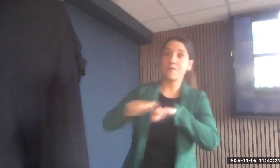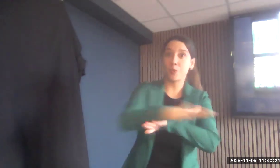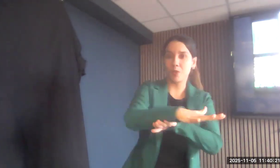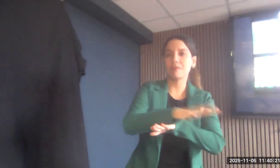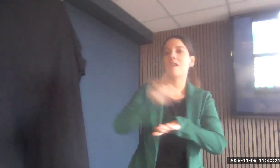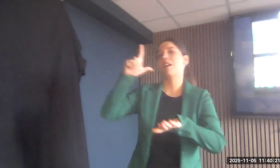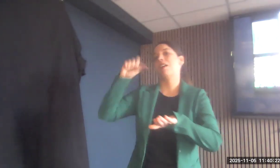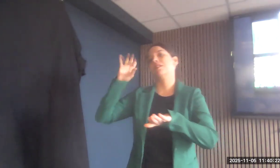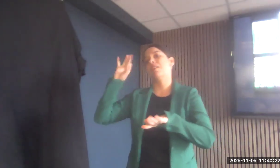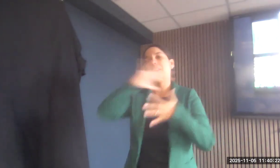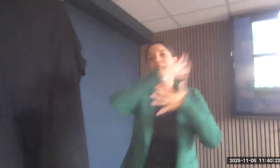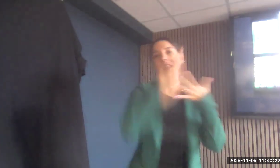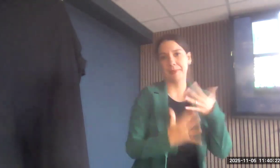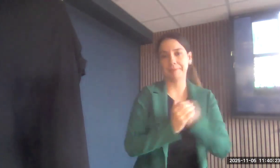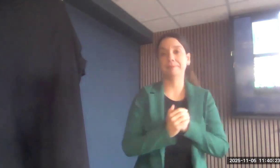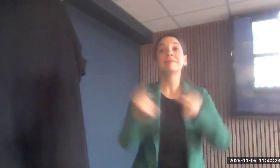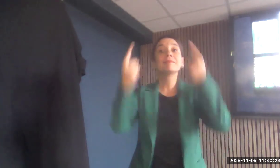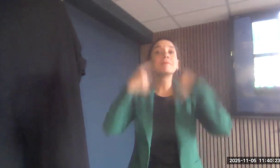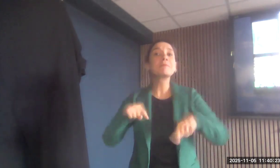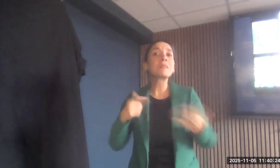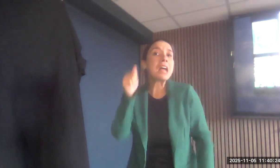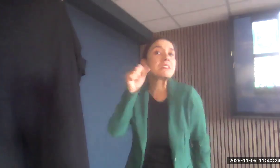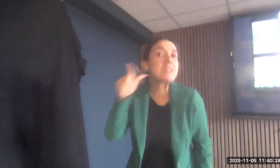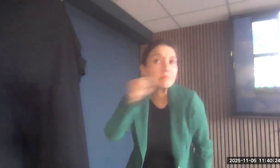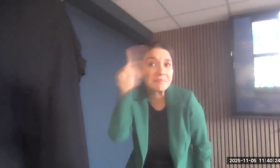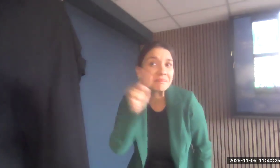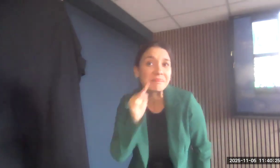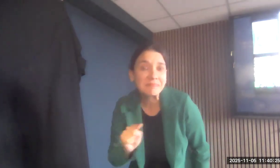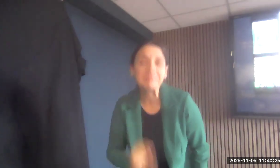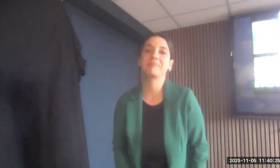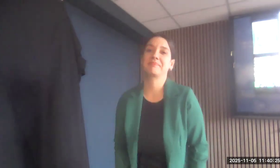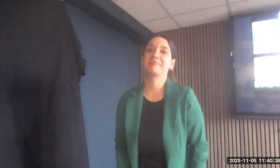And they've all found similar things. There is some influence of LSF into Libras.